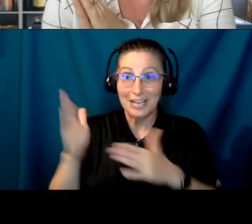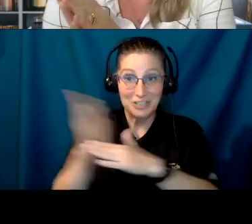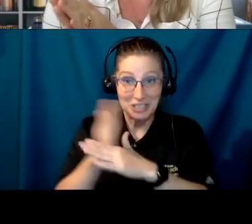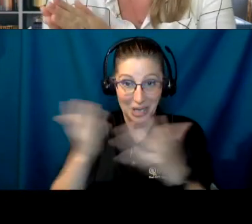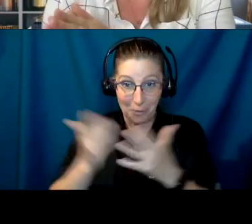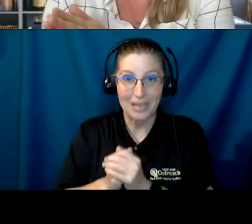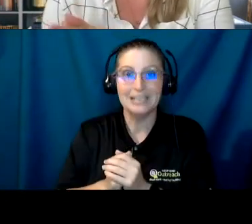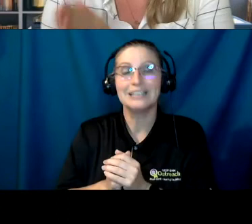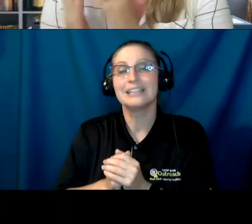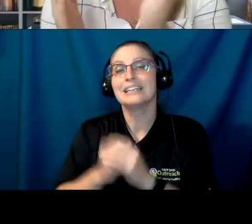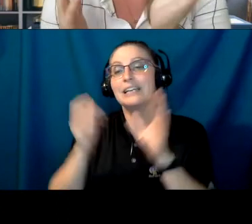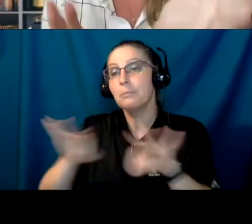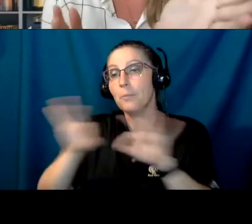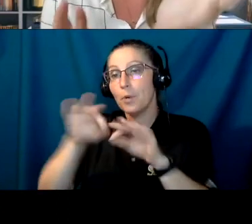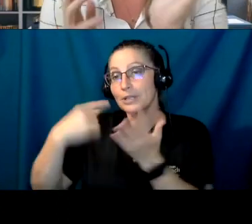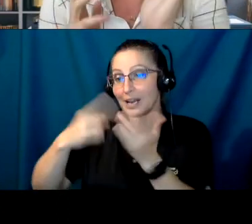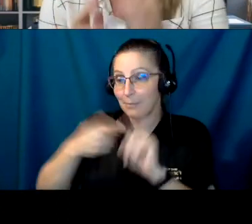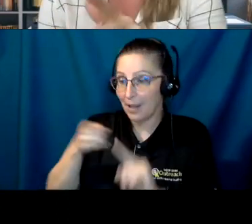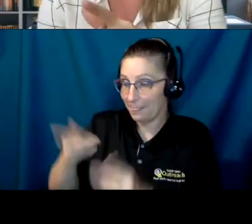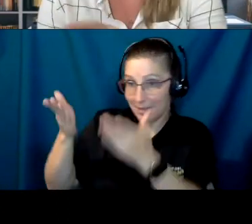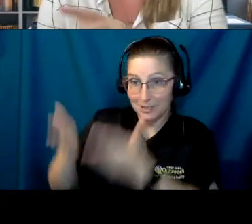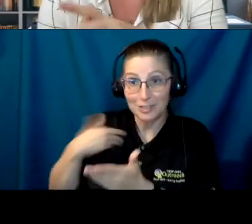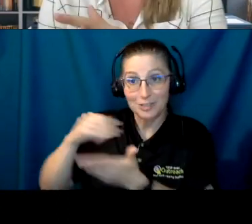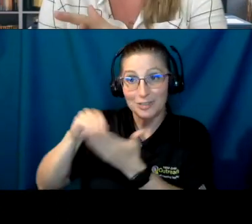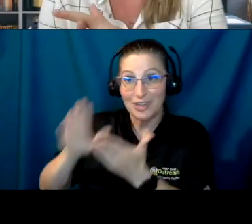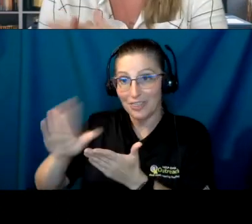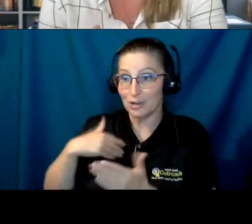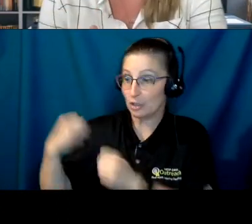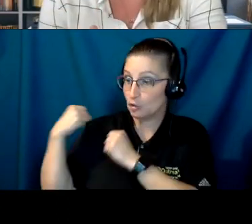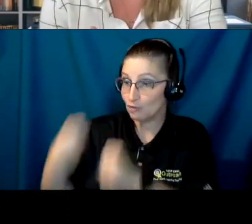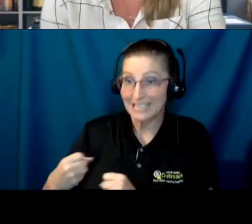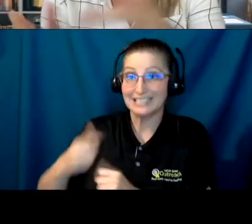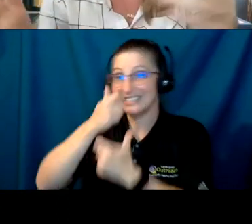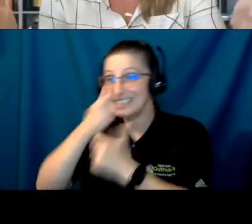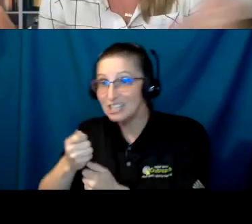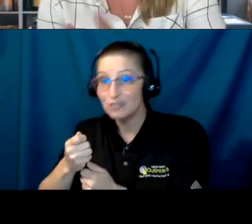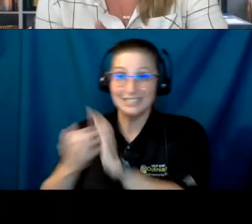important to talk about their interests and strengths and talents. You know, it's kind